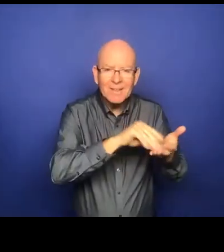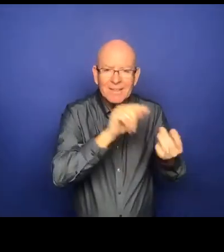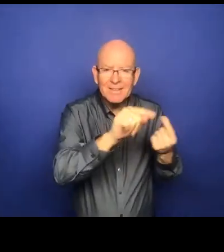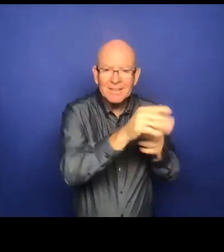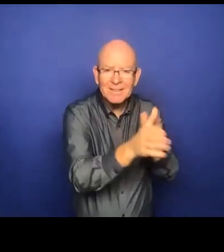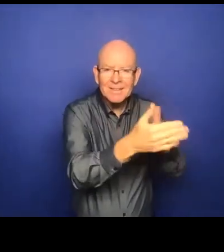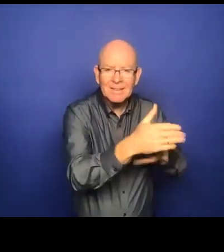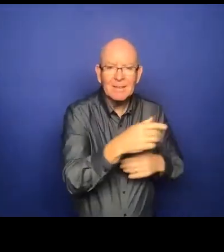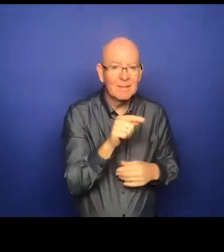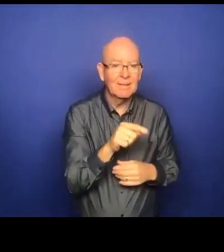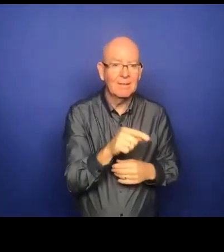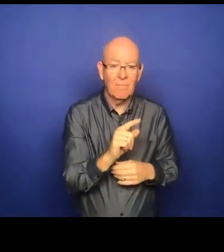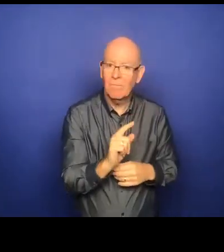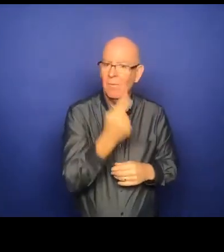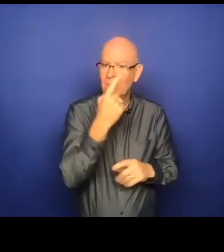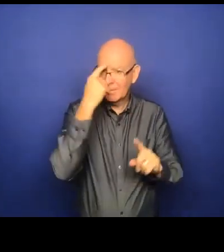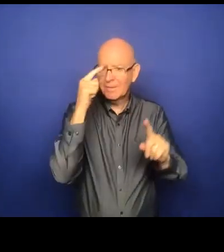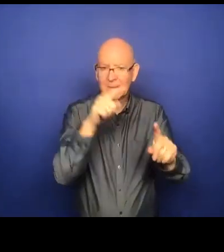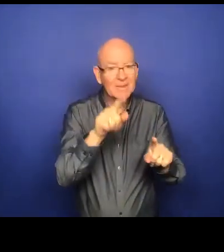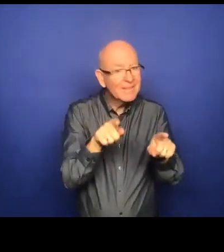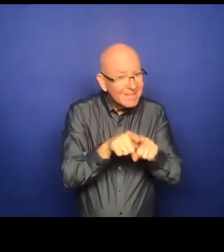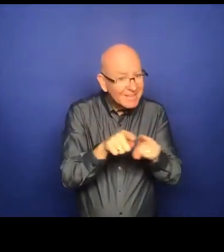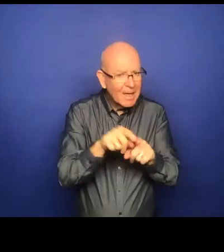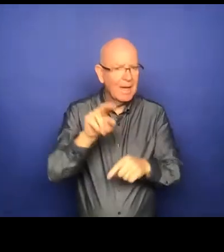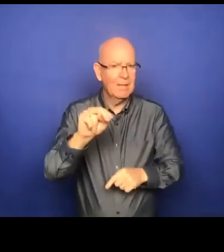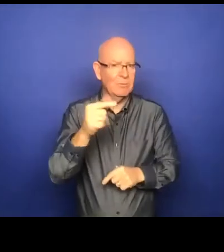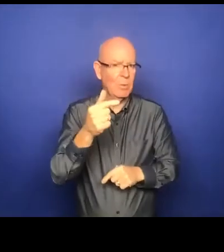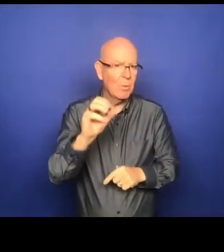entities. The tools have been widely adopted so that consistent